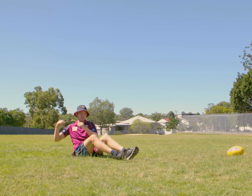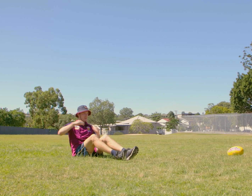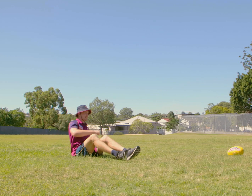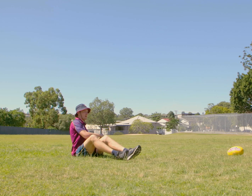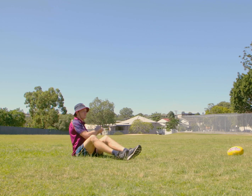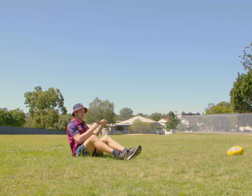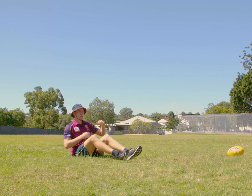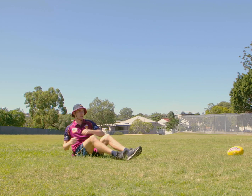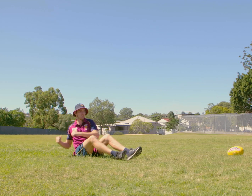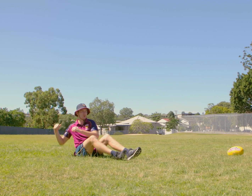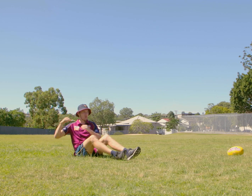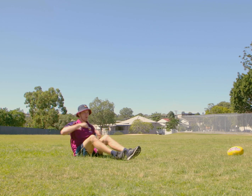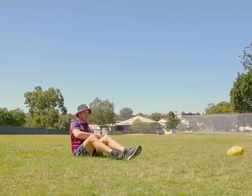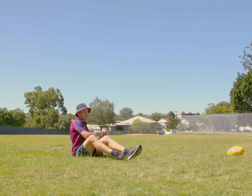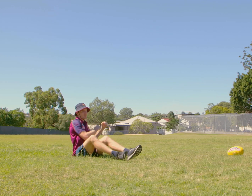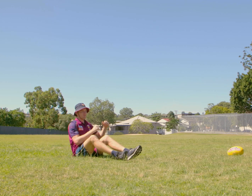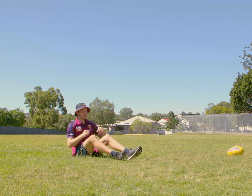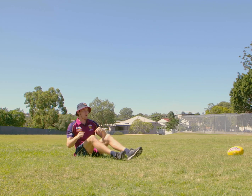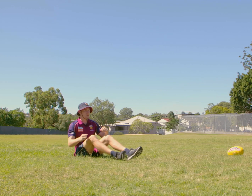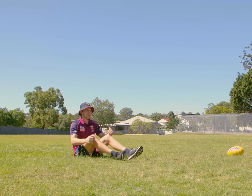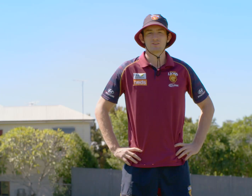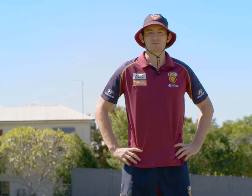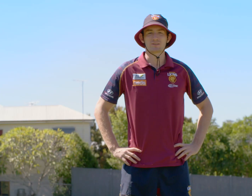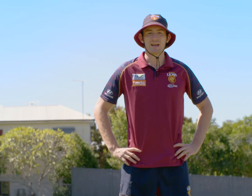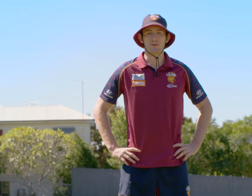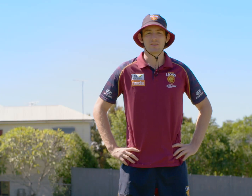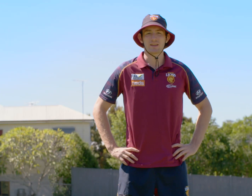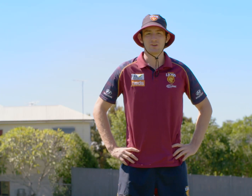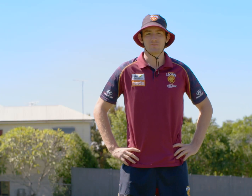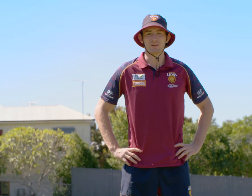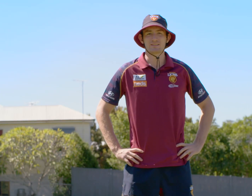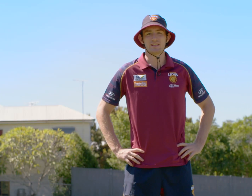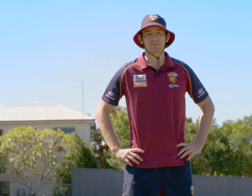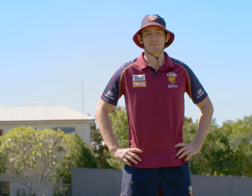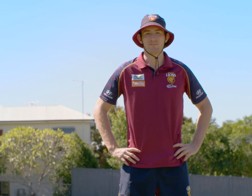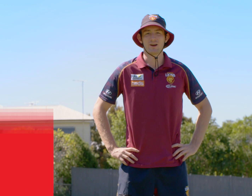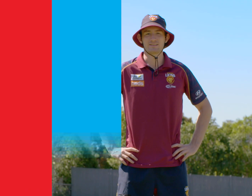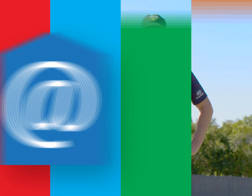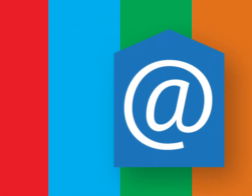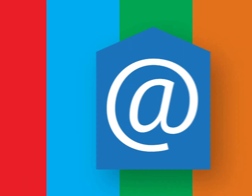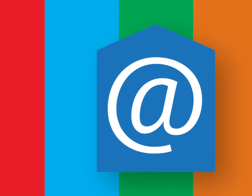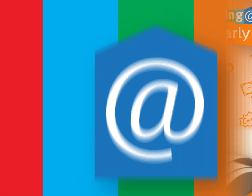from side to side, really engaging your core. It's really important. Just want to say a big thank you for listening, and have a great day.